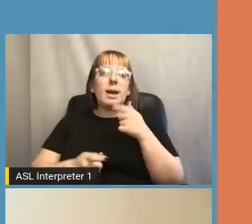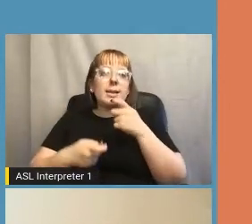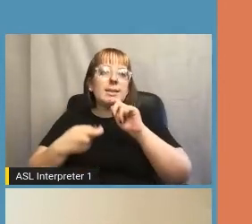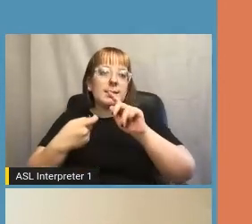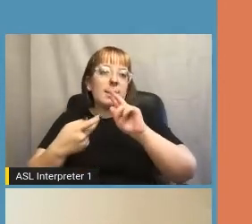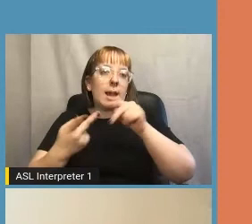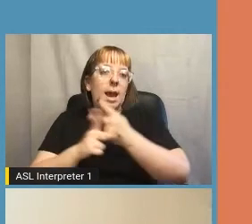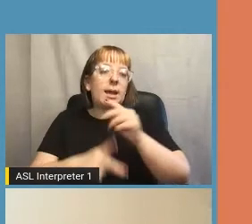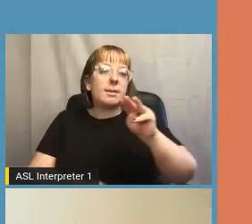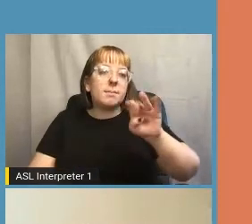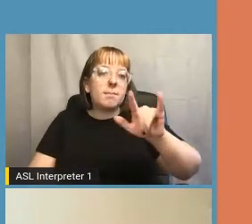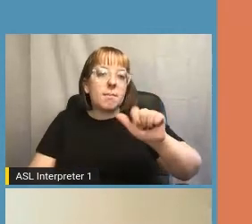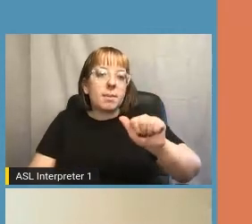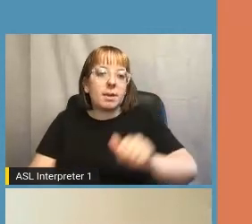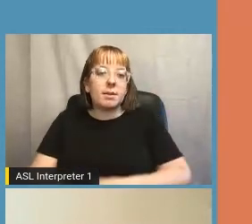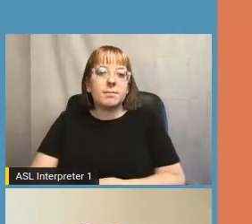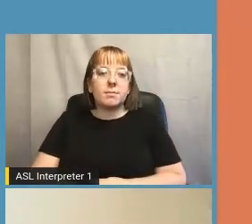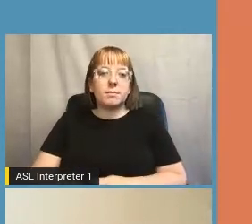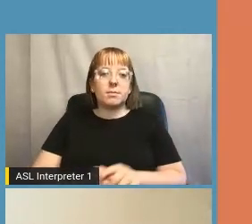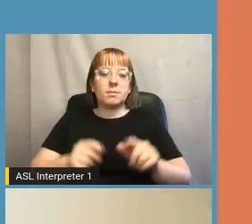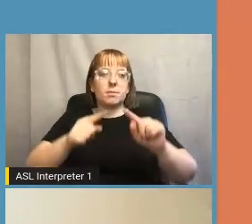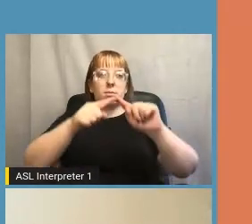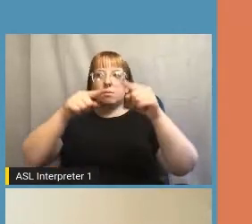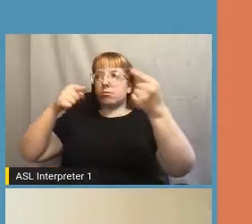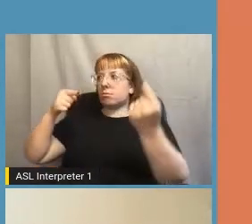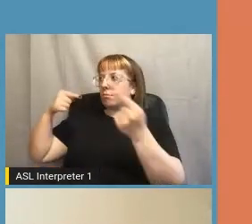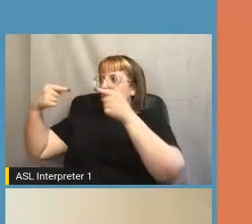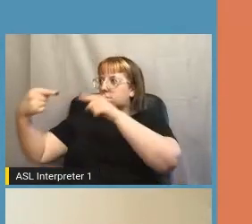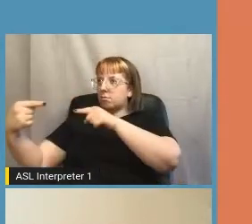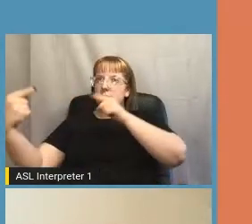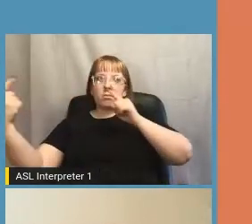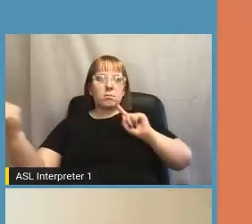was thinking about the juxtaposition of different works to make sure that there's a flow in its base